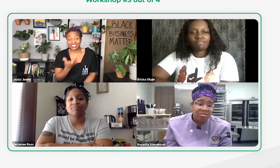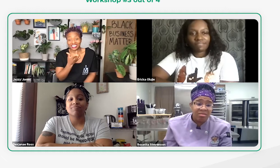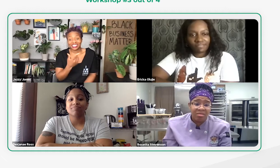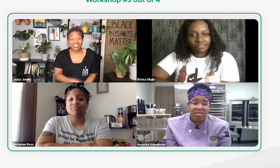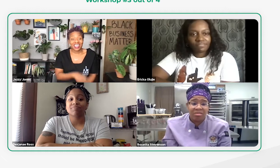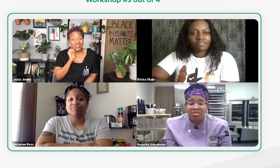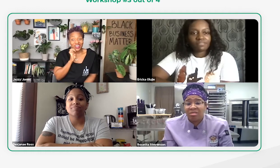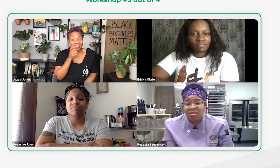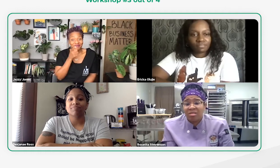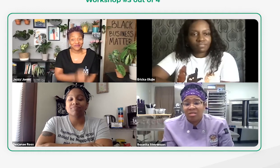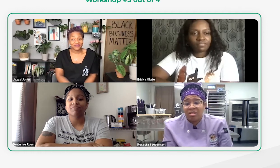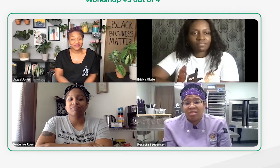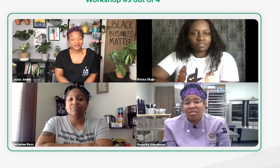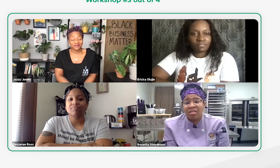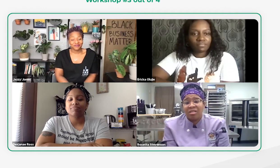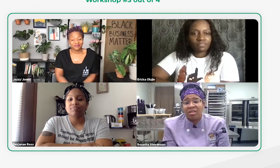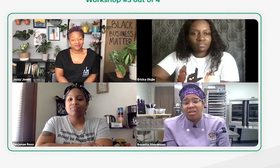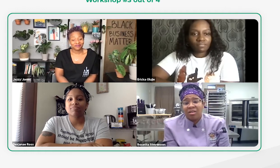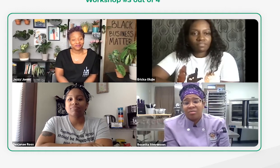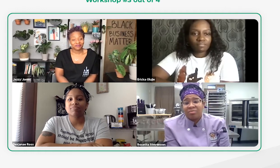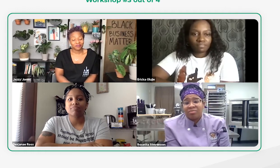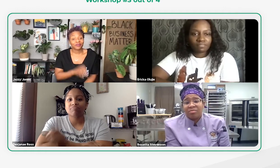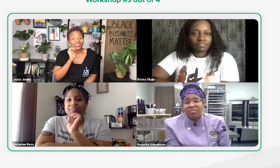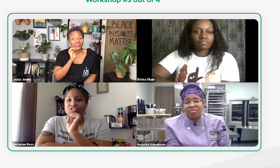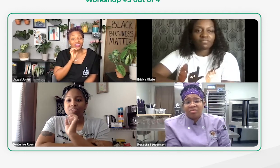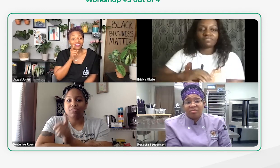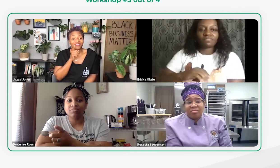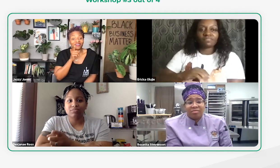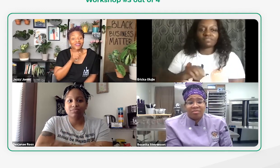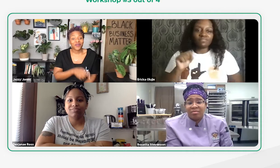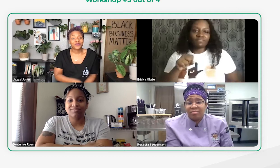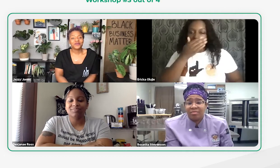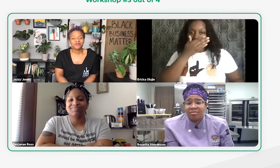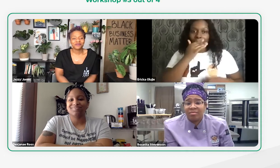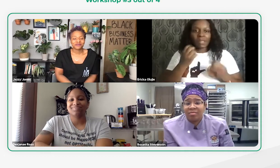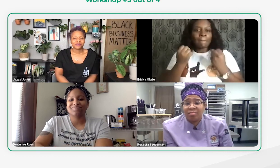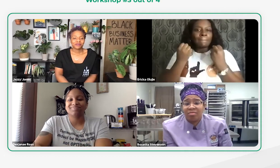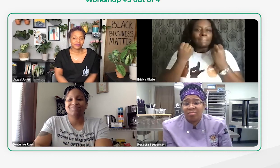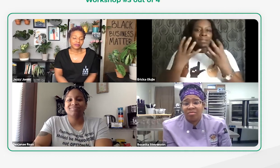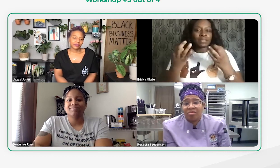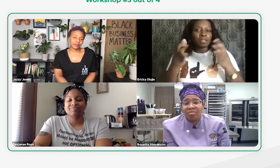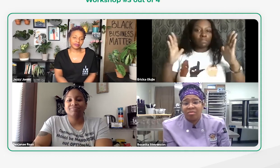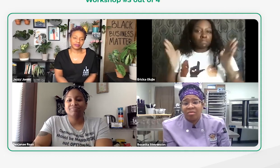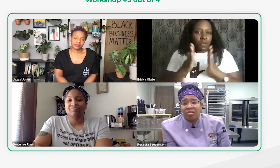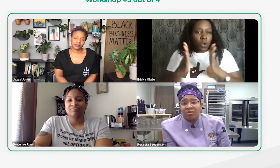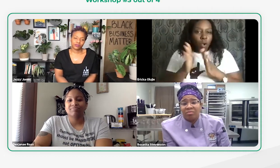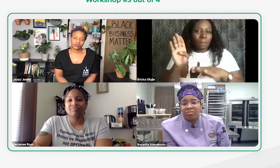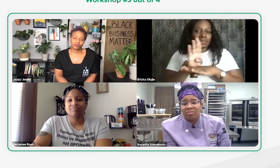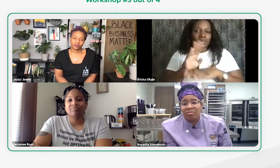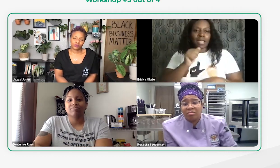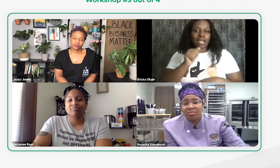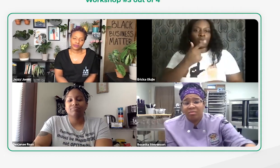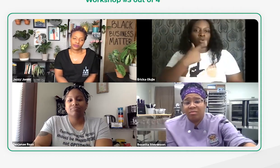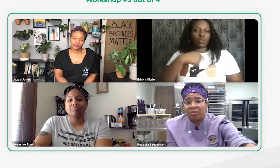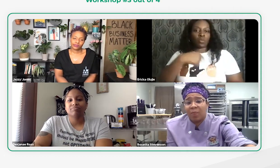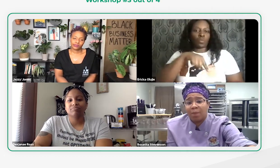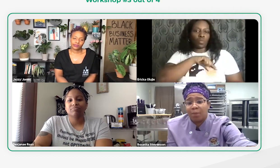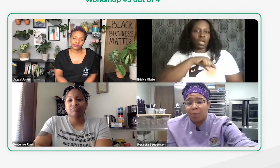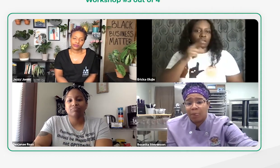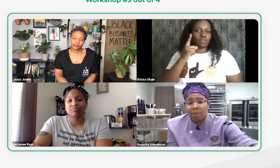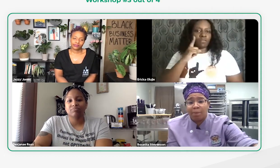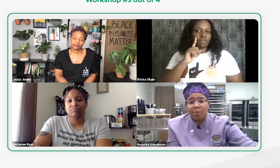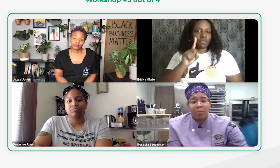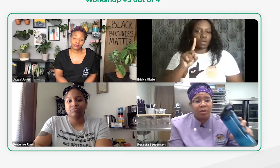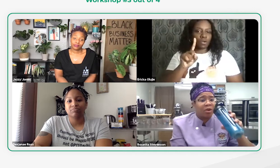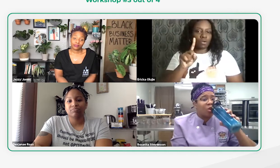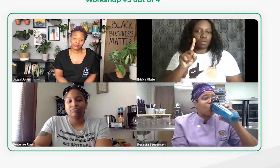That's amazing. Ericka? >> Ericka